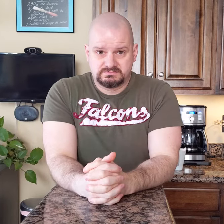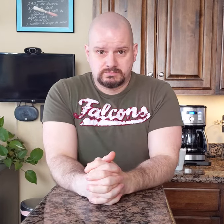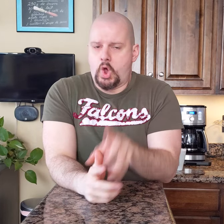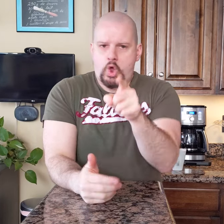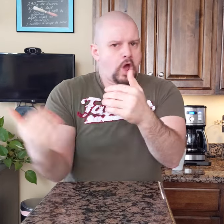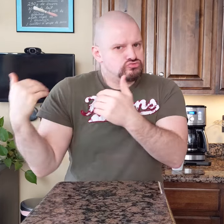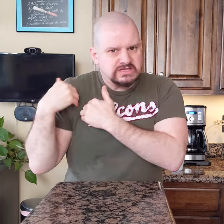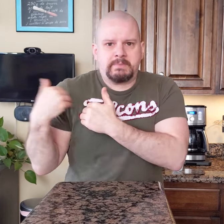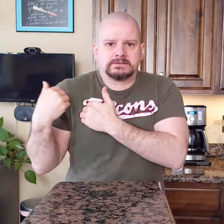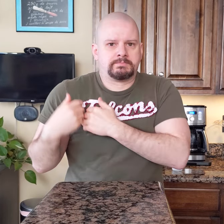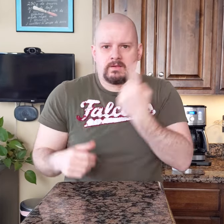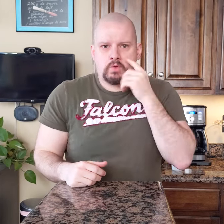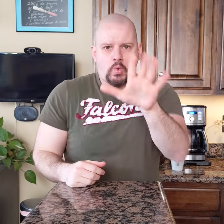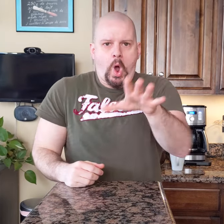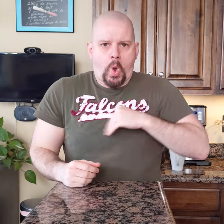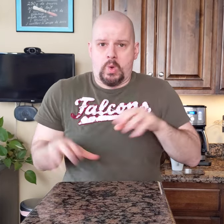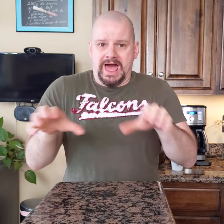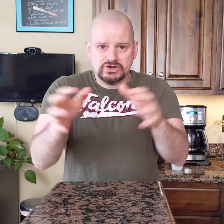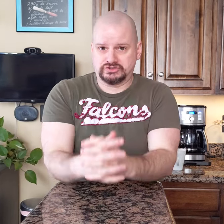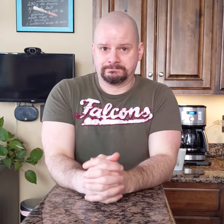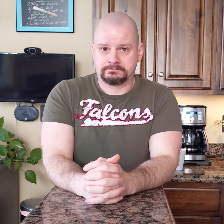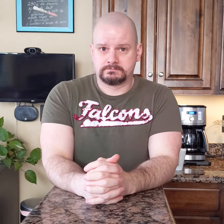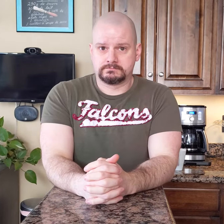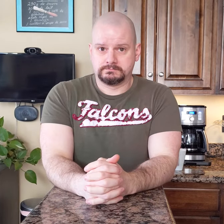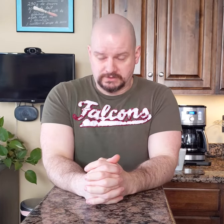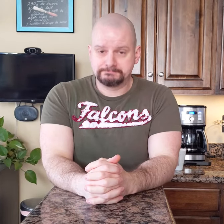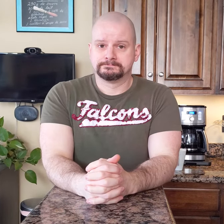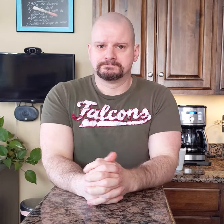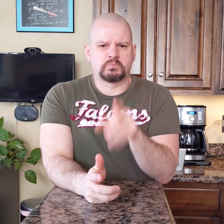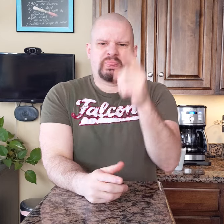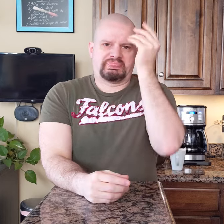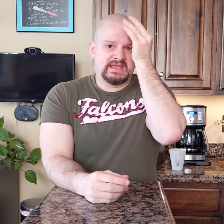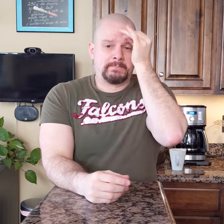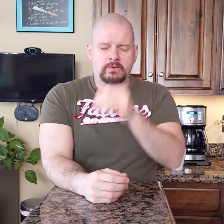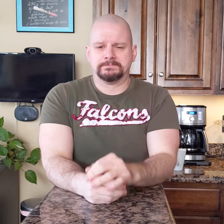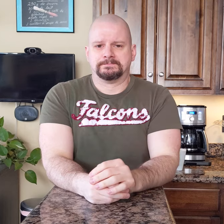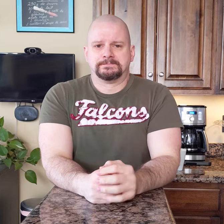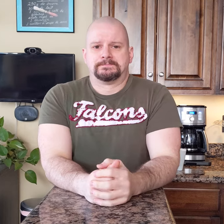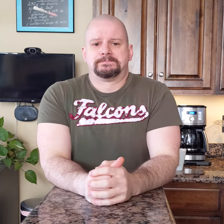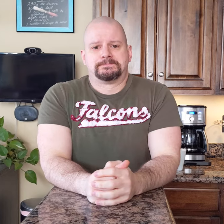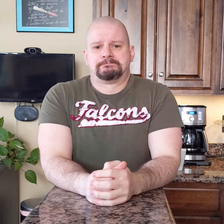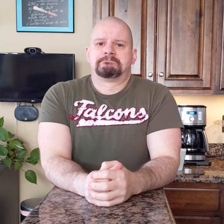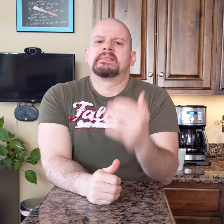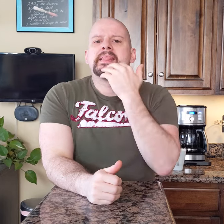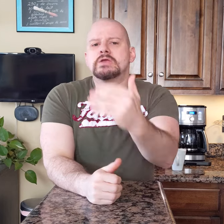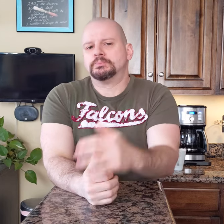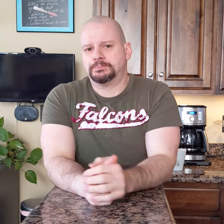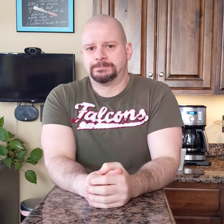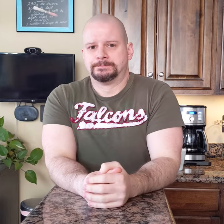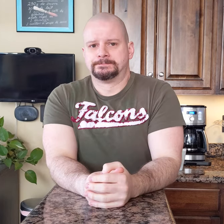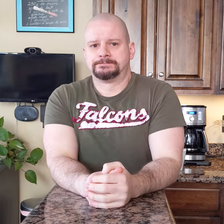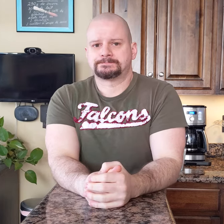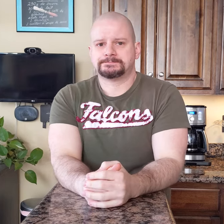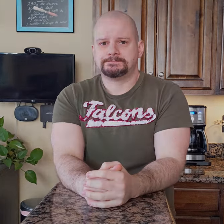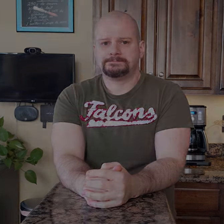You are responsible for your own actions. You think about it. Thank you.